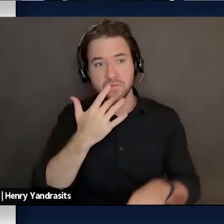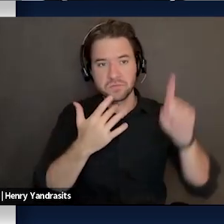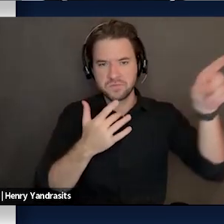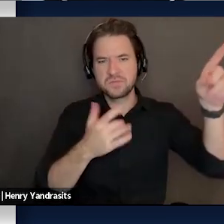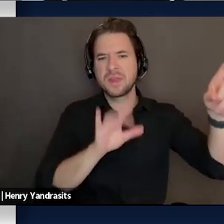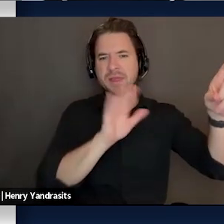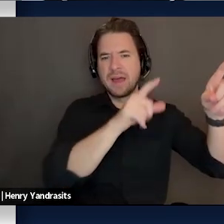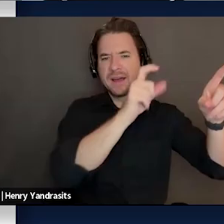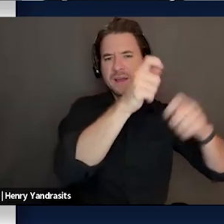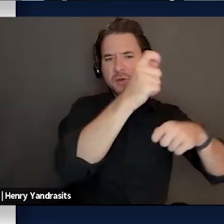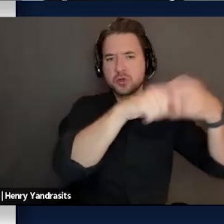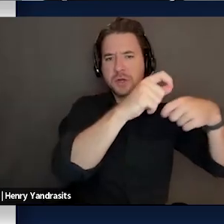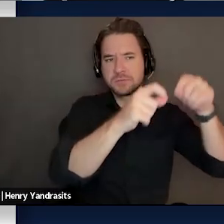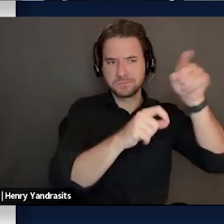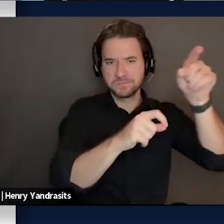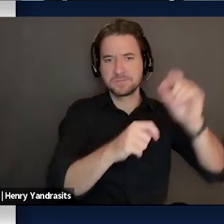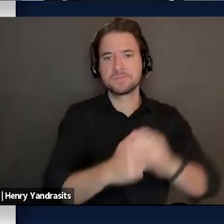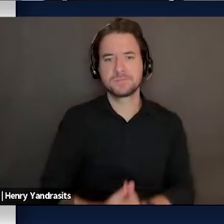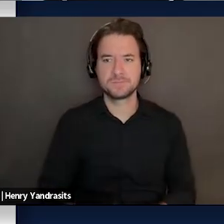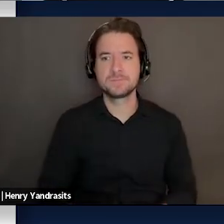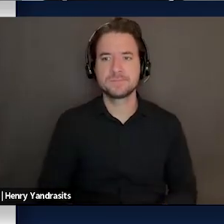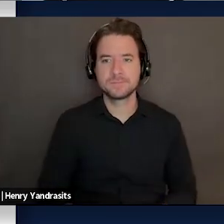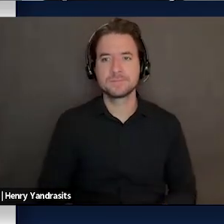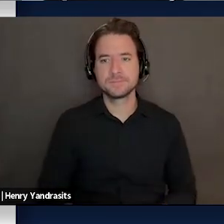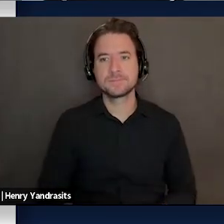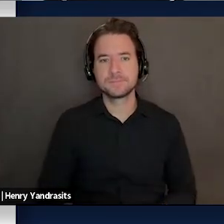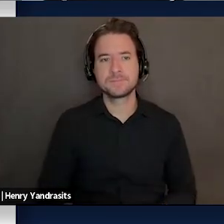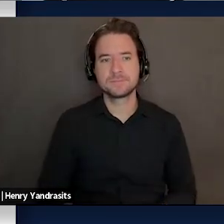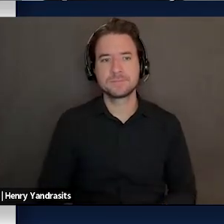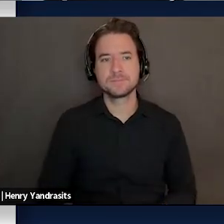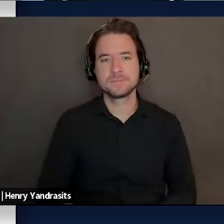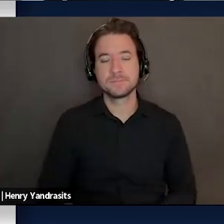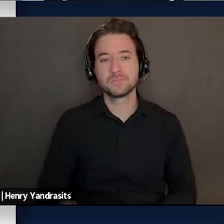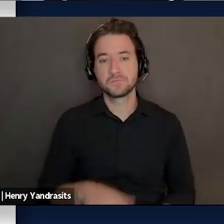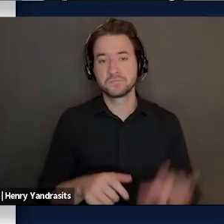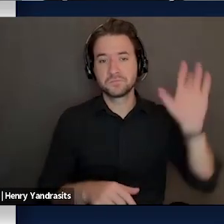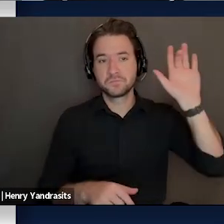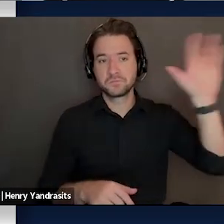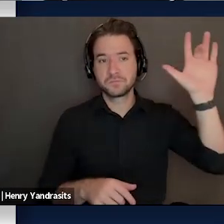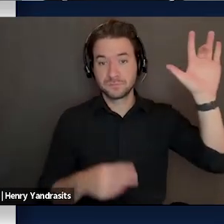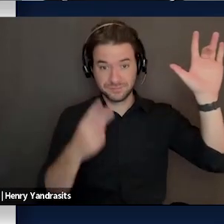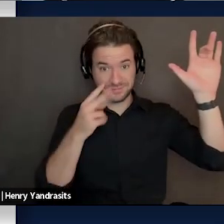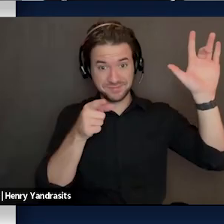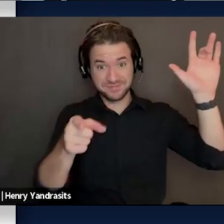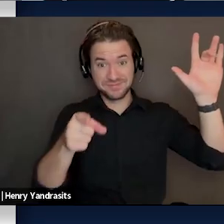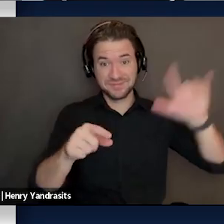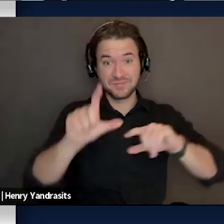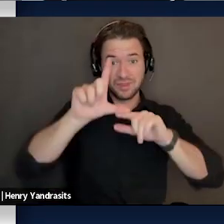Um, between the different views. So when you click that, it changes that bar chart.